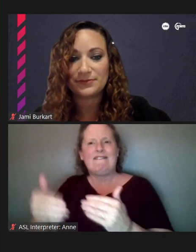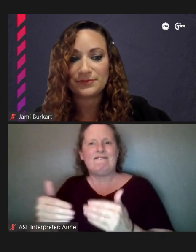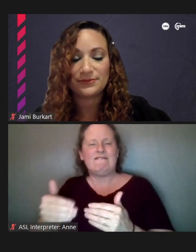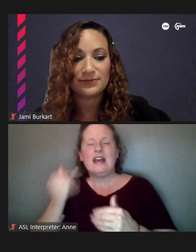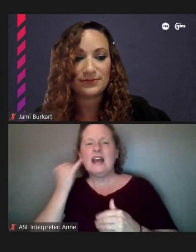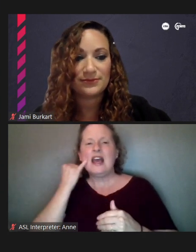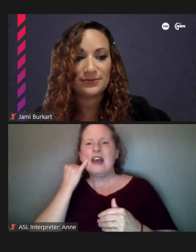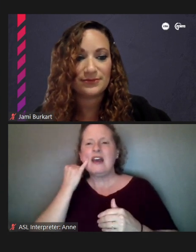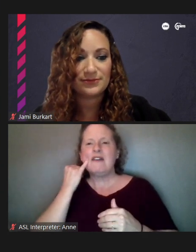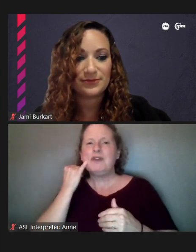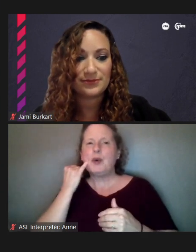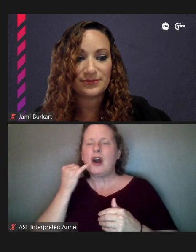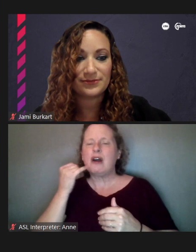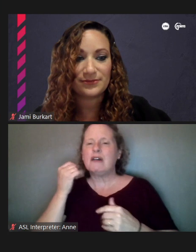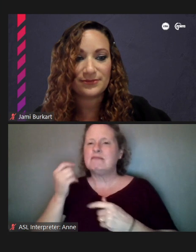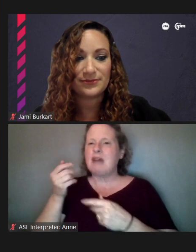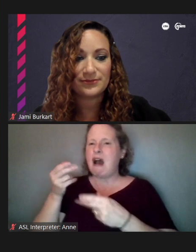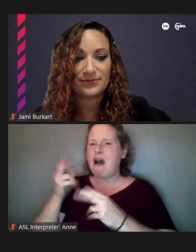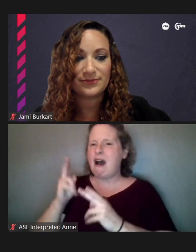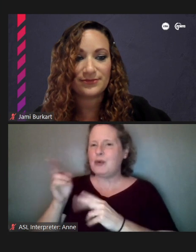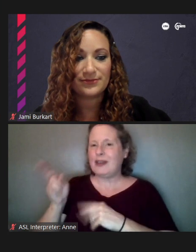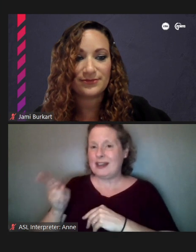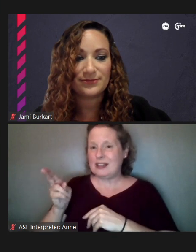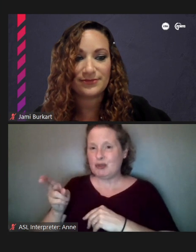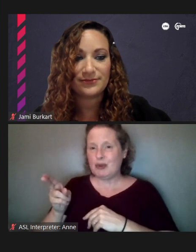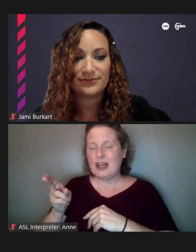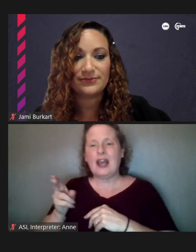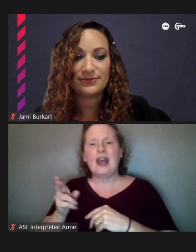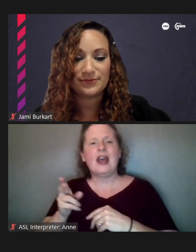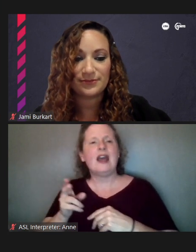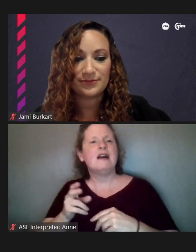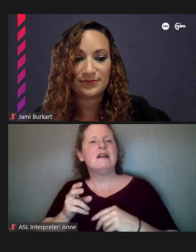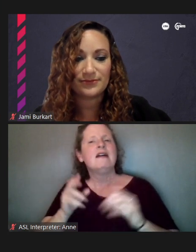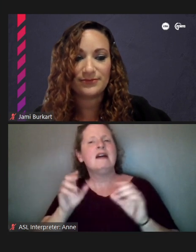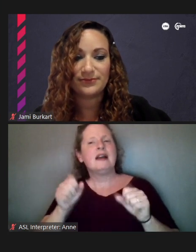what the -- and celebrating in honor of the history -- take a look at the present and